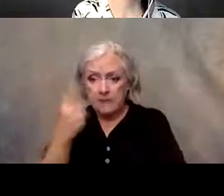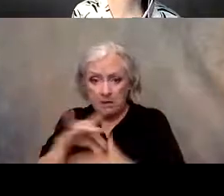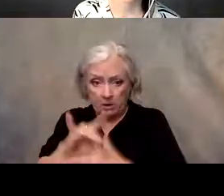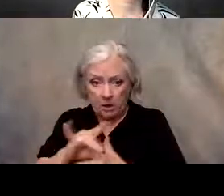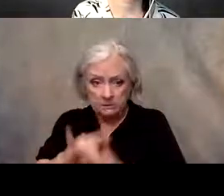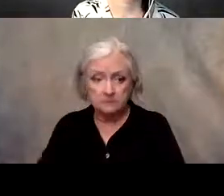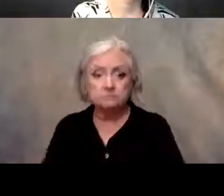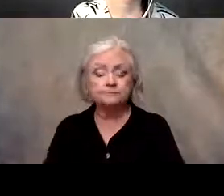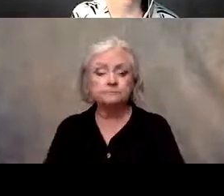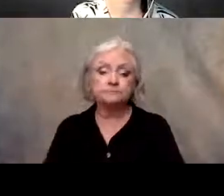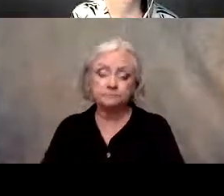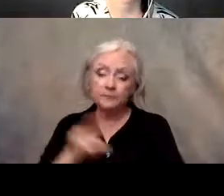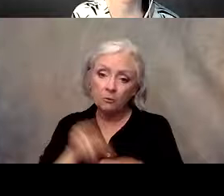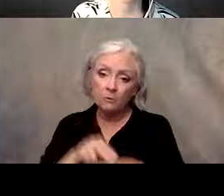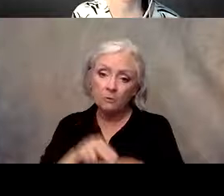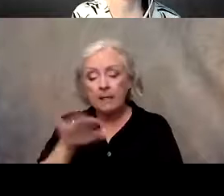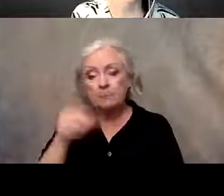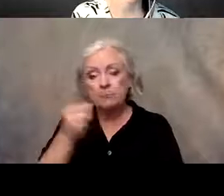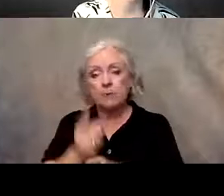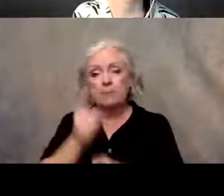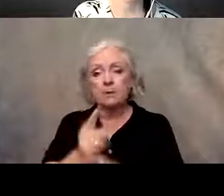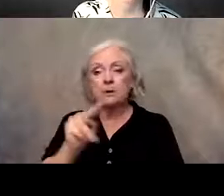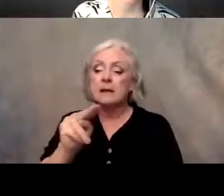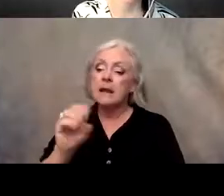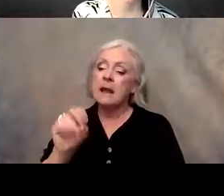spelling of all proper nouns, whether their names or locations,